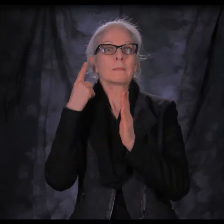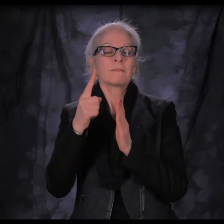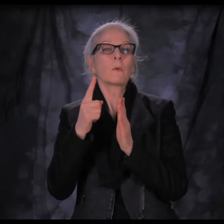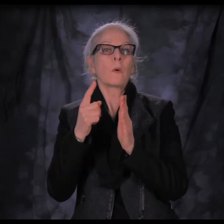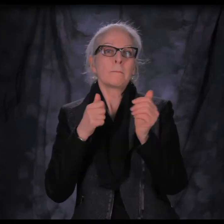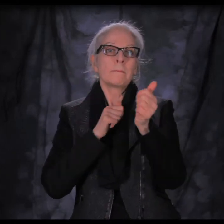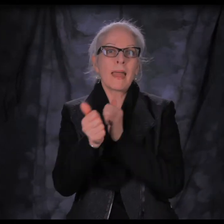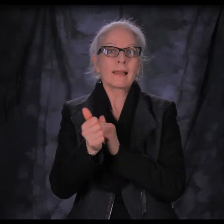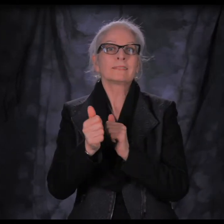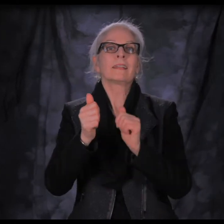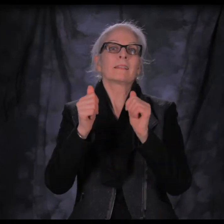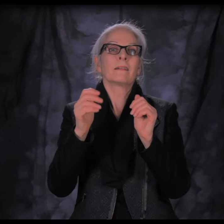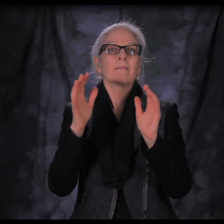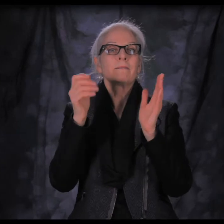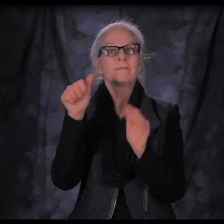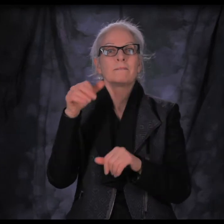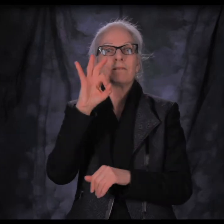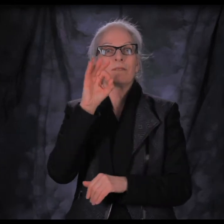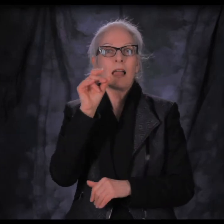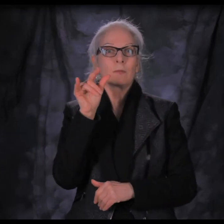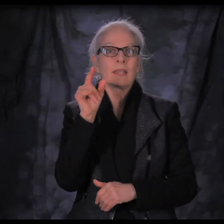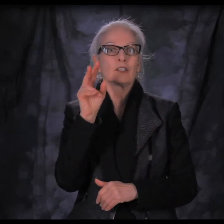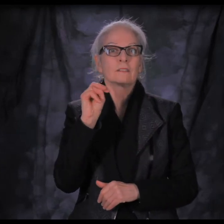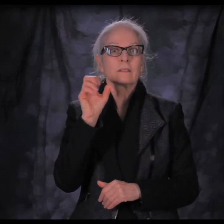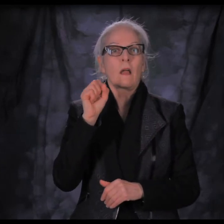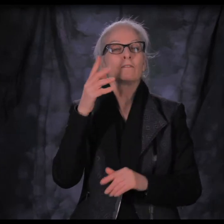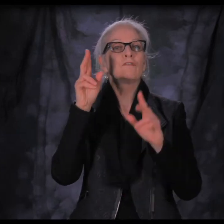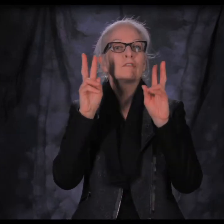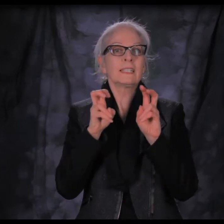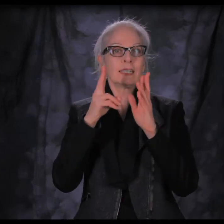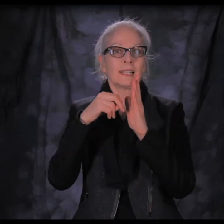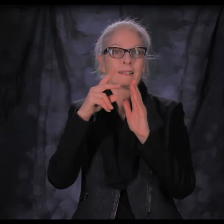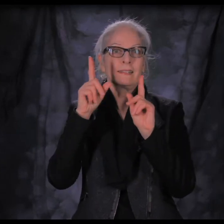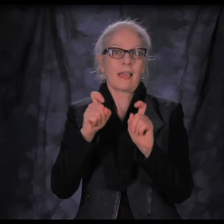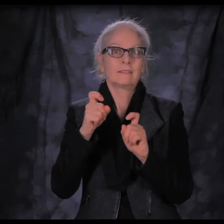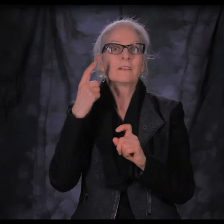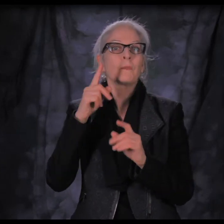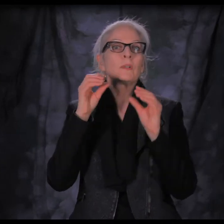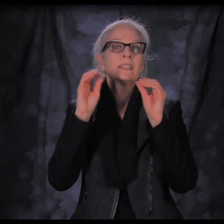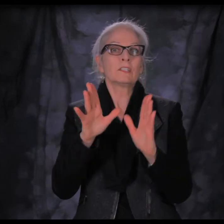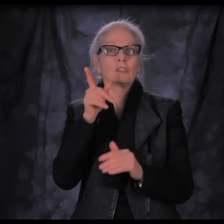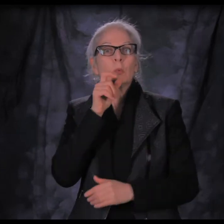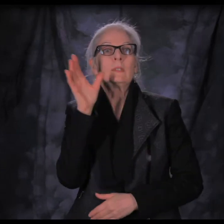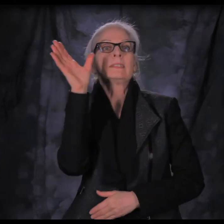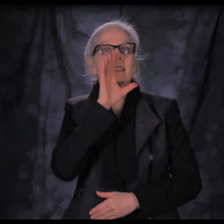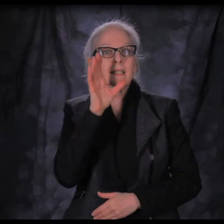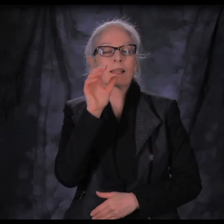Another change will include removing a requirement for teachers seeking the ASL/Total Communication license to pass